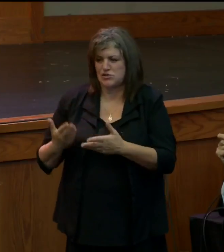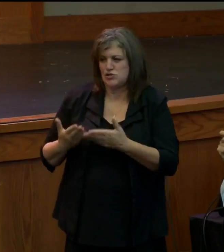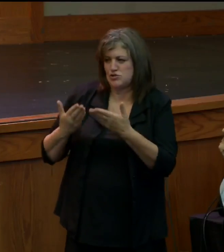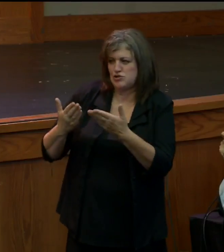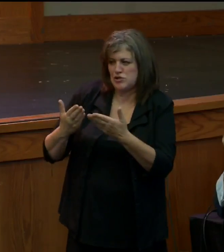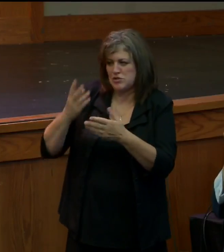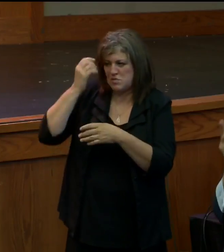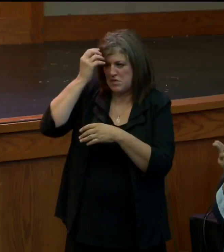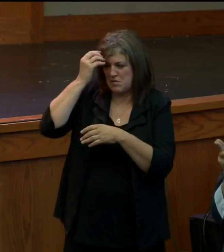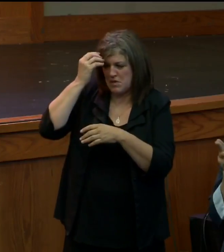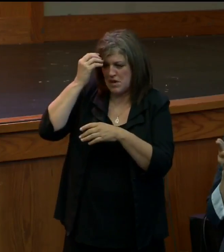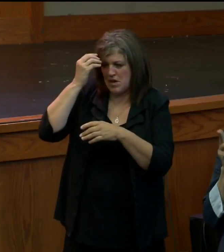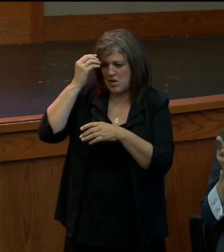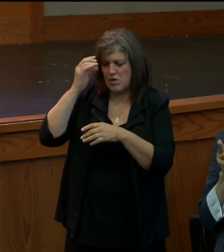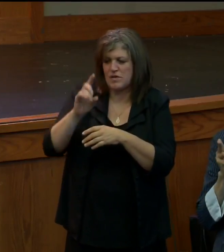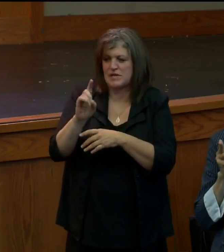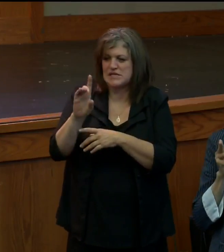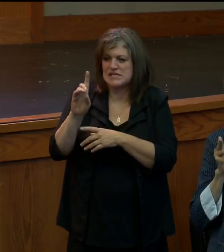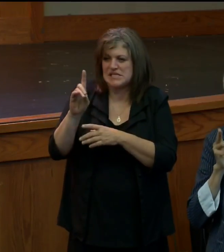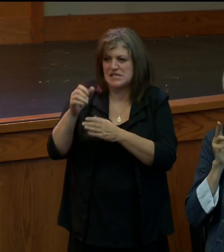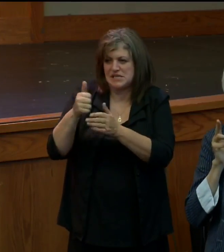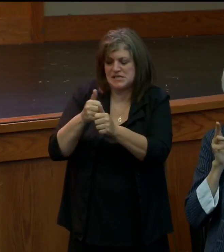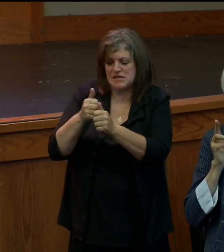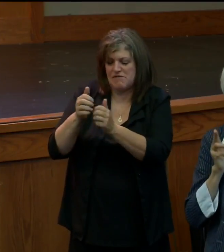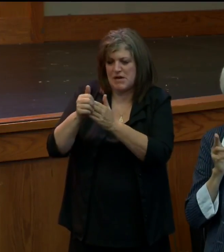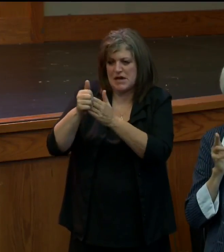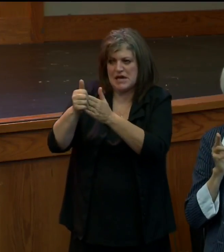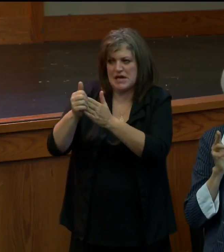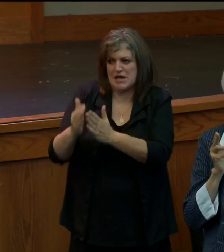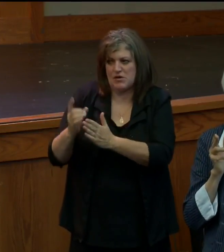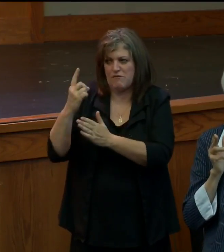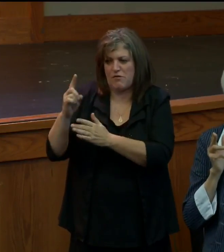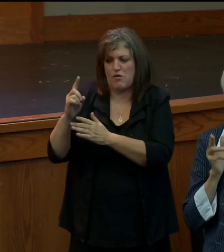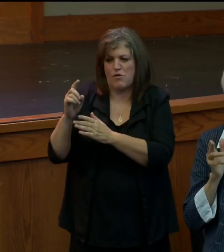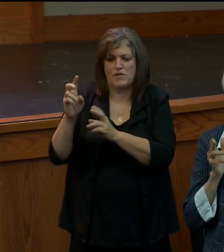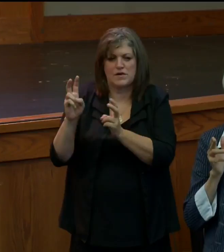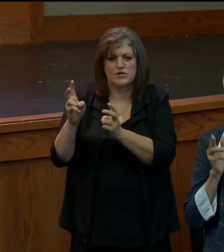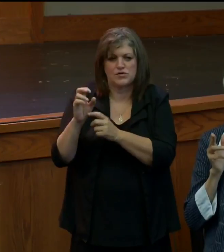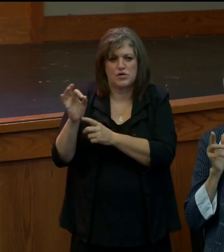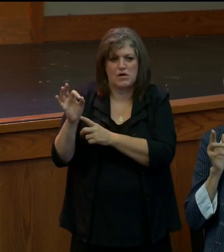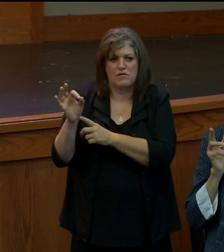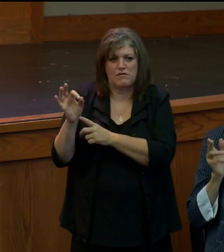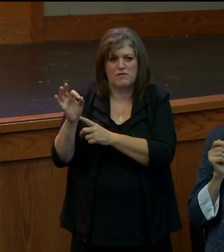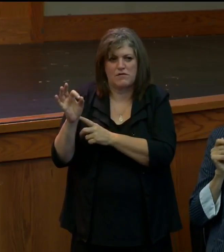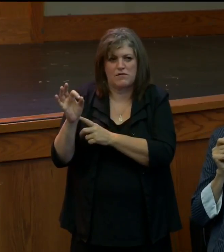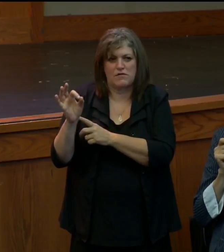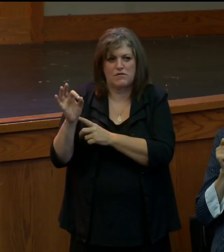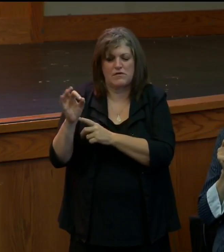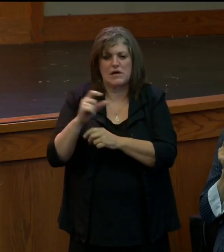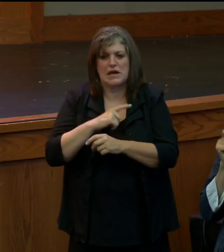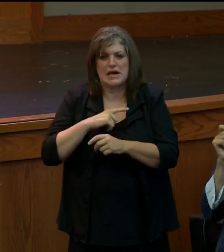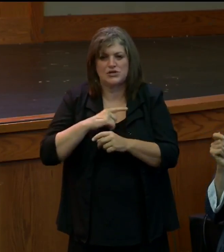THOUGHT TO THE DISTRICT BEING A LEADER ON THE ISSUE OF THE DRAWING OF LEGISLATIVE DISTRICTS.